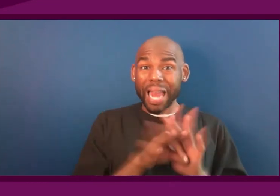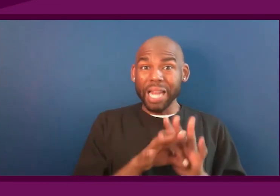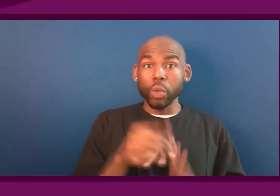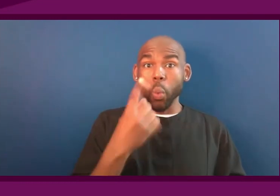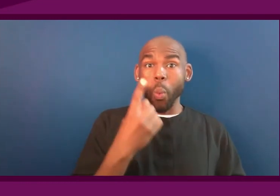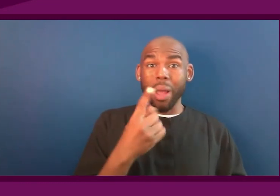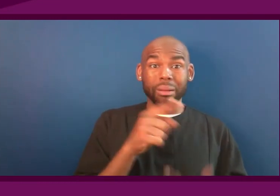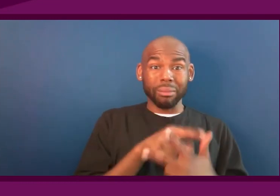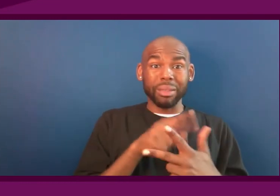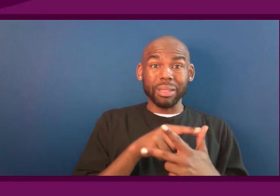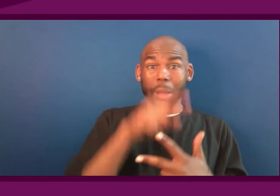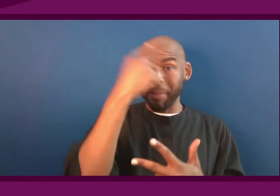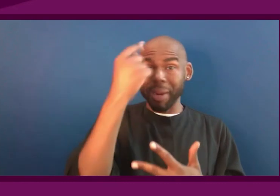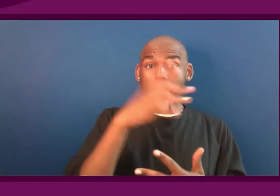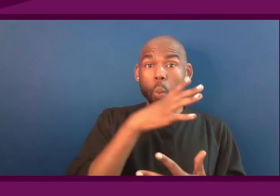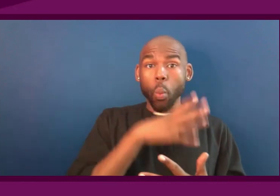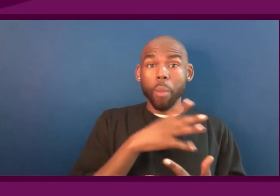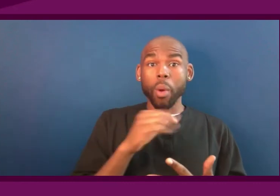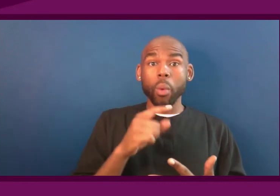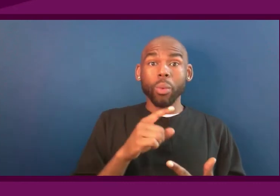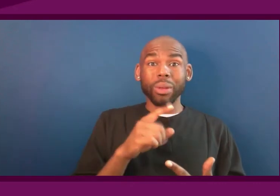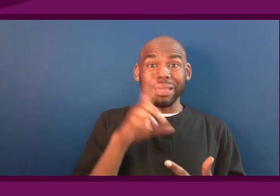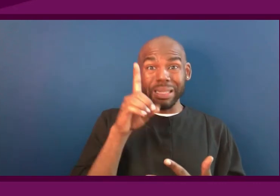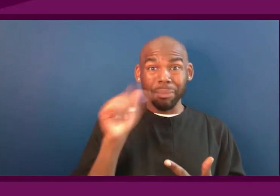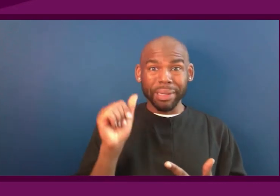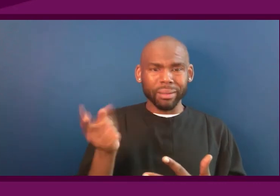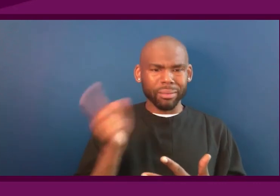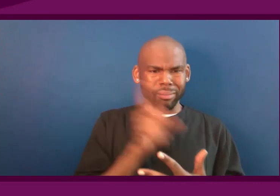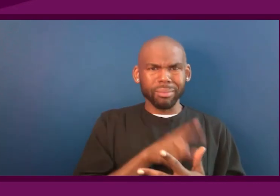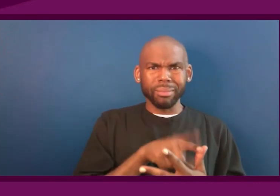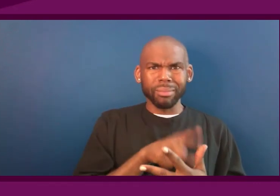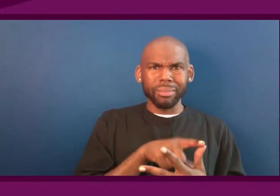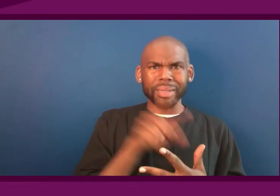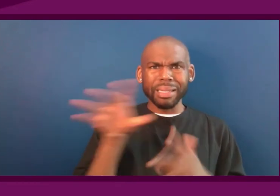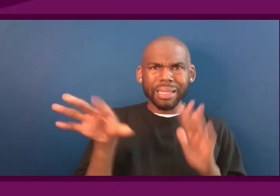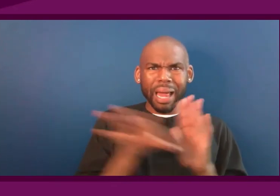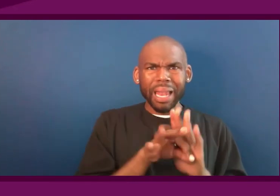It's not that I don't want white people included, of course I do. But we've disenfranchised